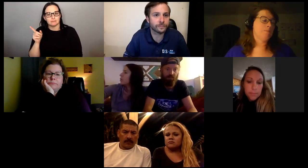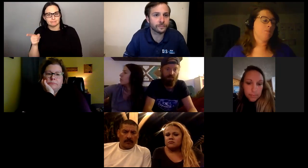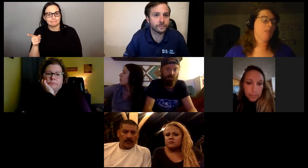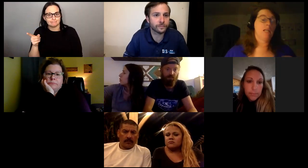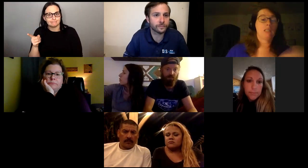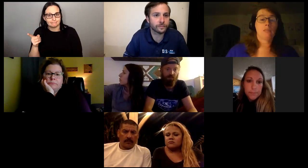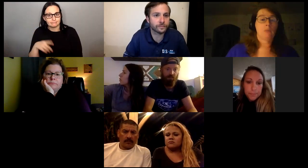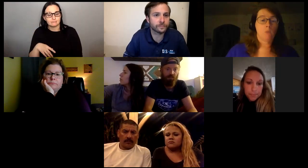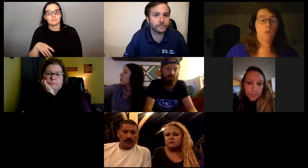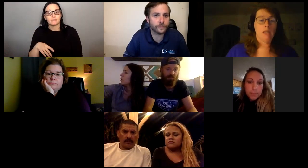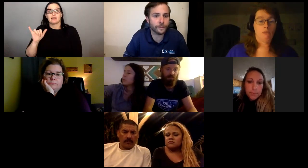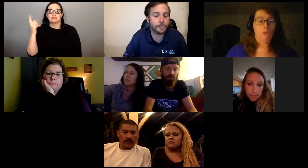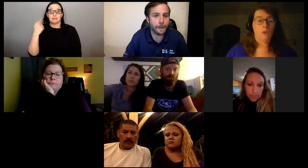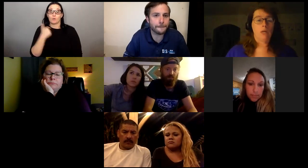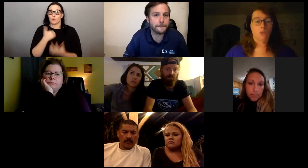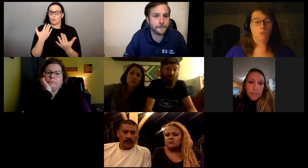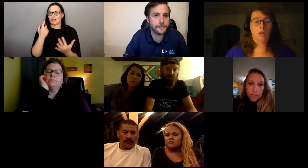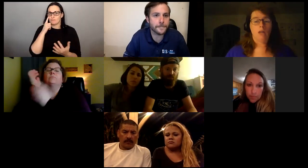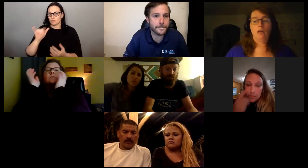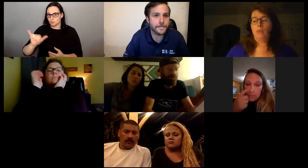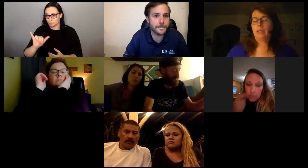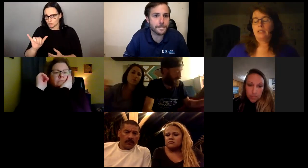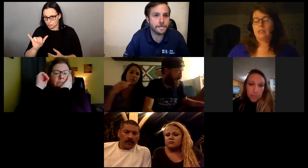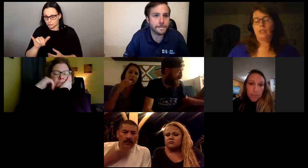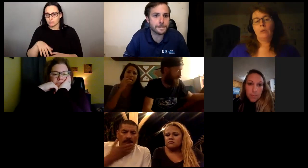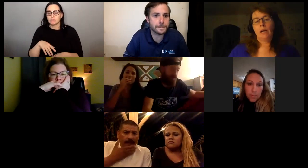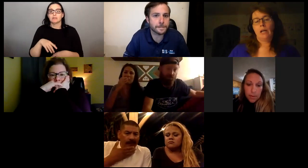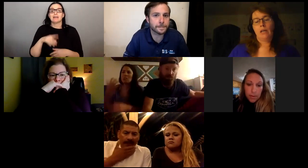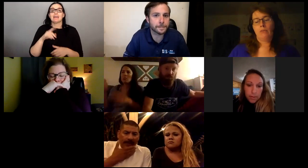and that's something we're waiting for